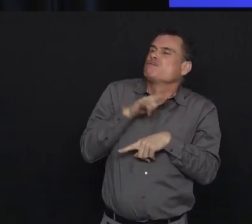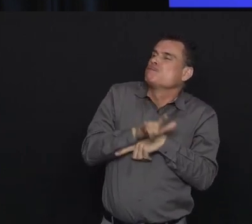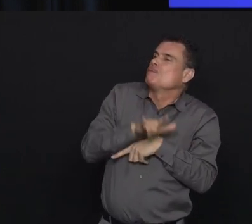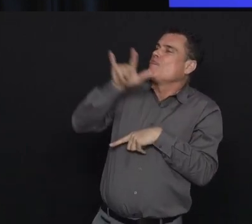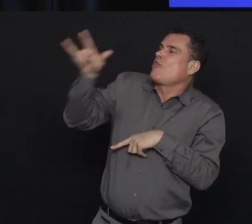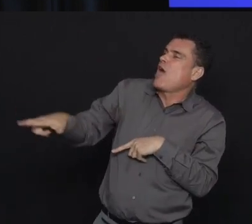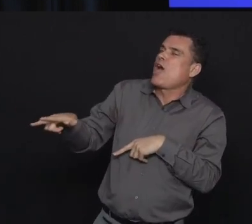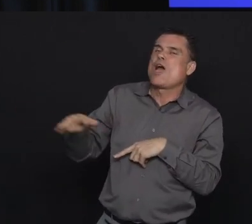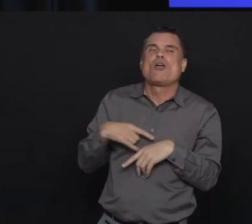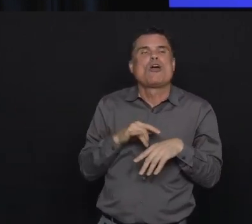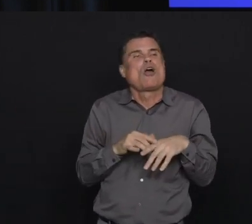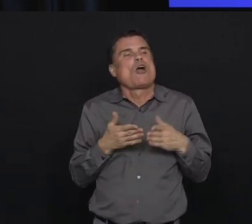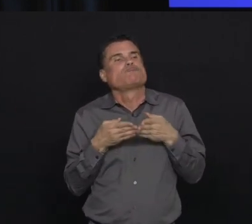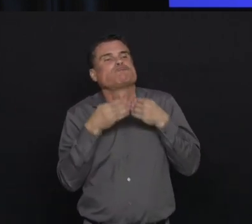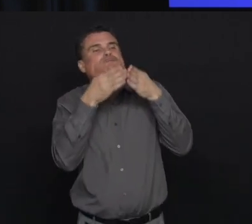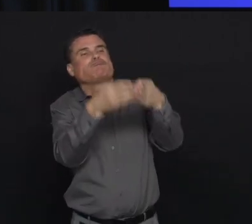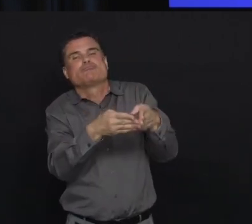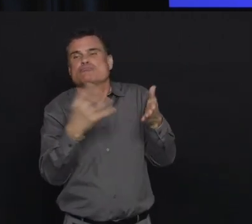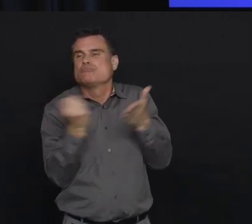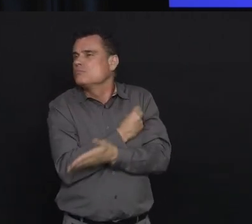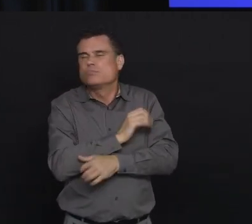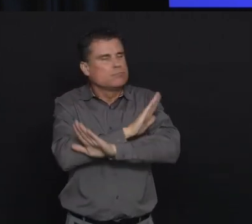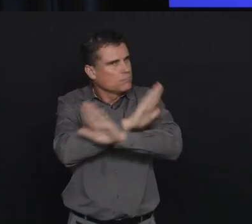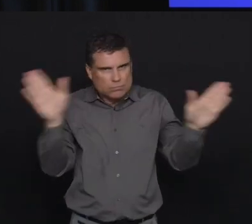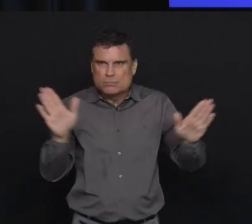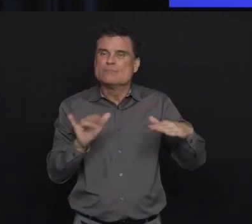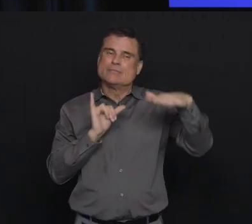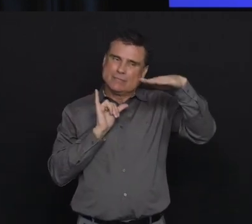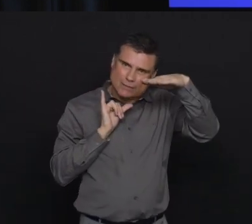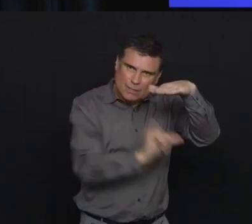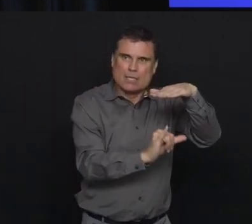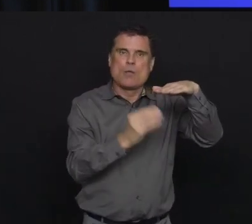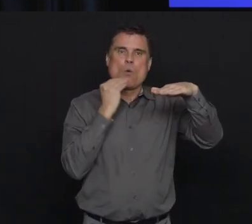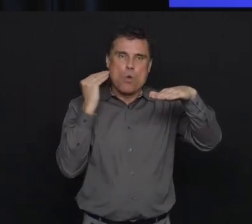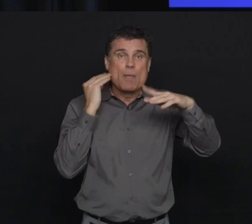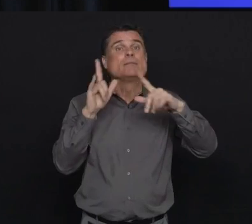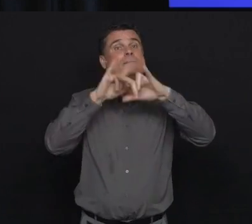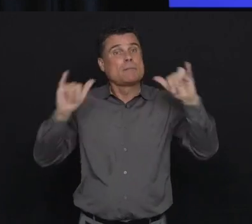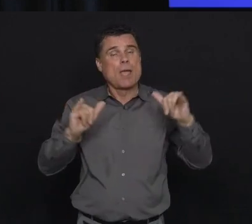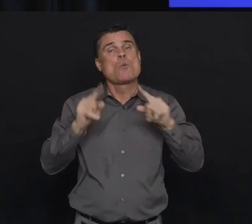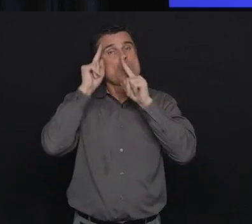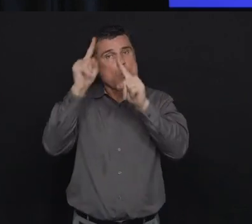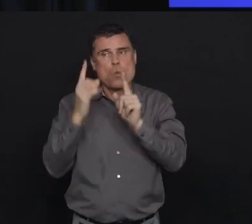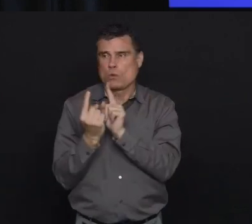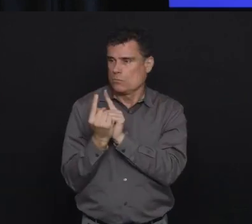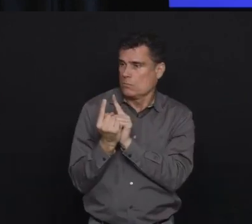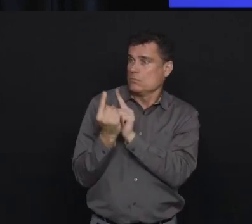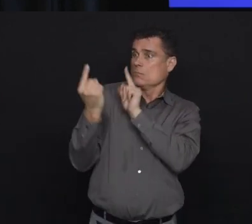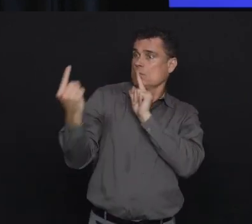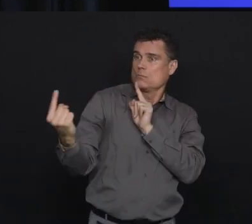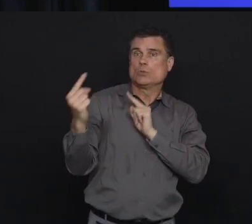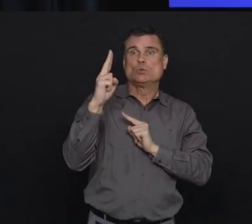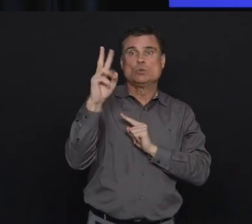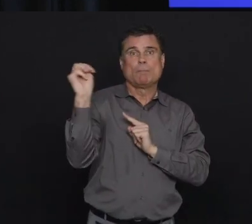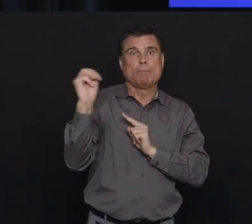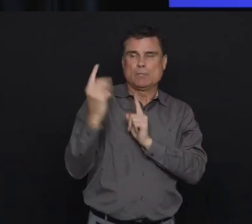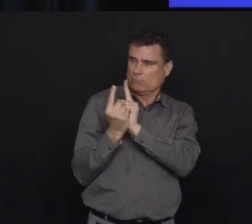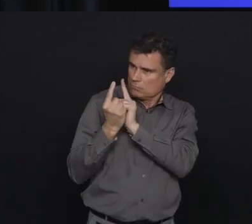another. So we can continue to bend the curve and ensure the